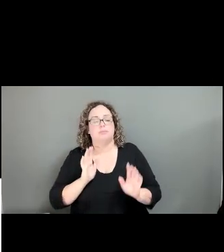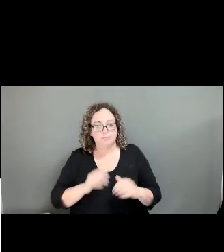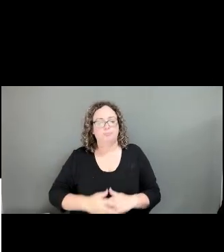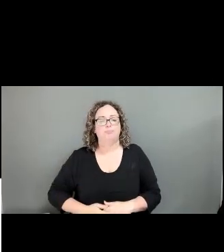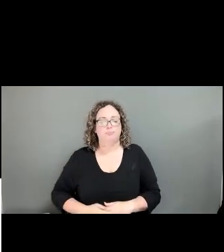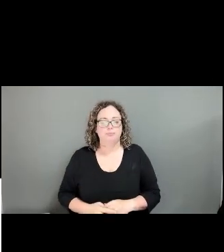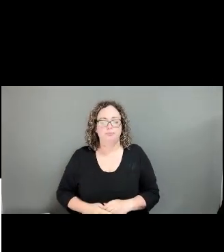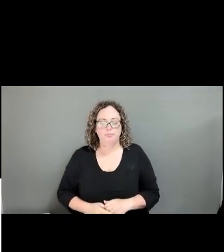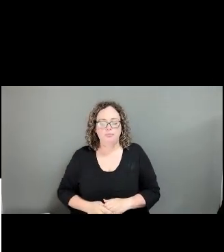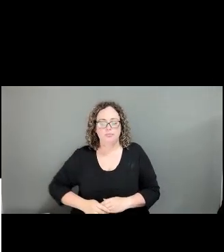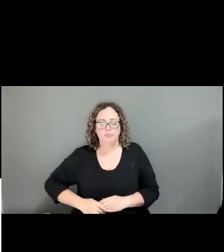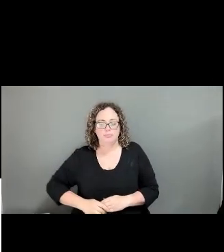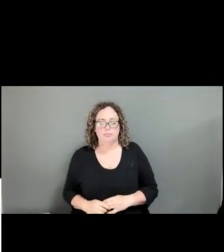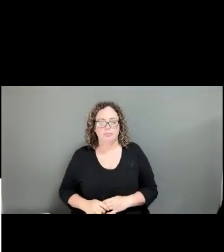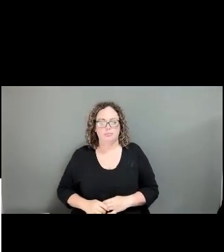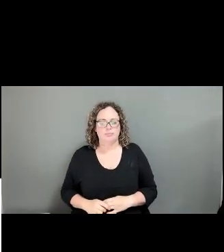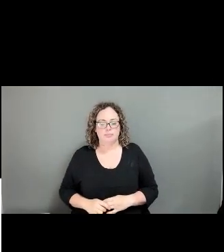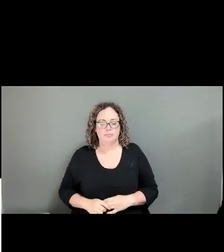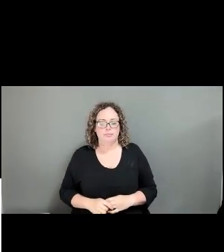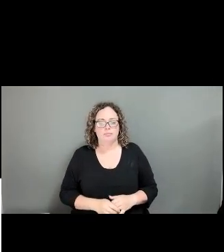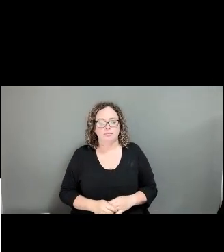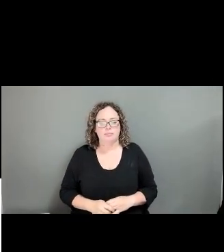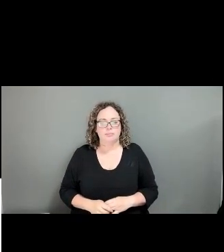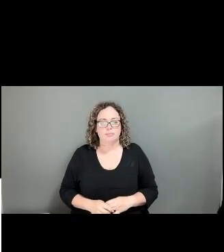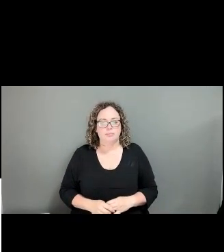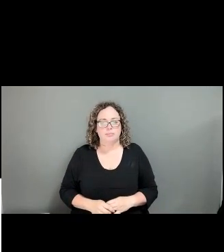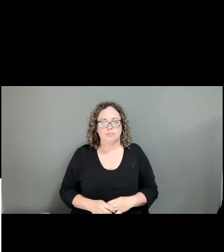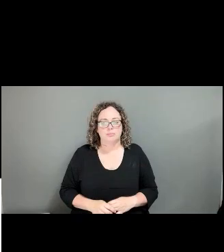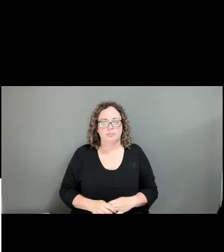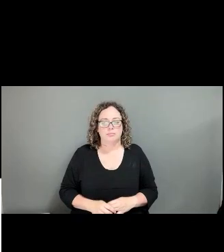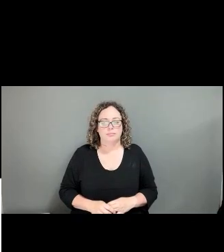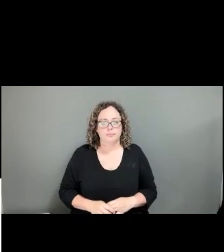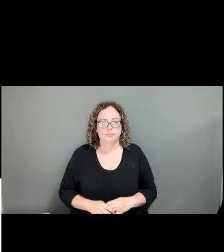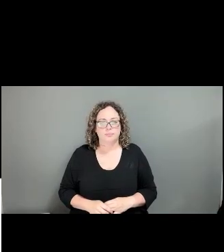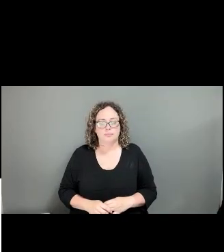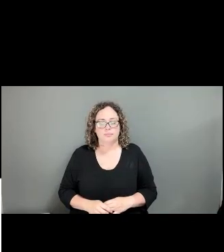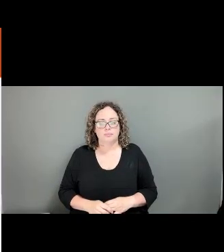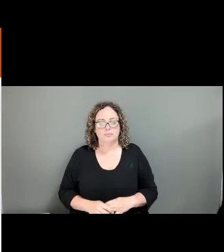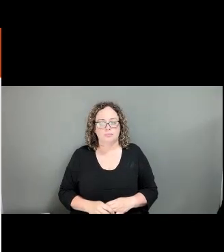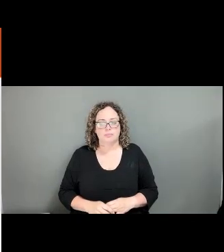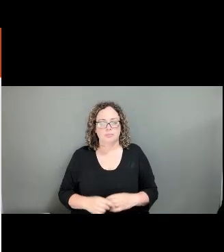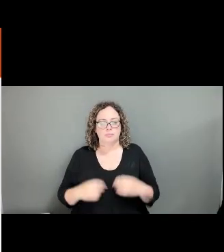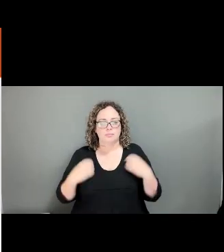if I can bring up the first presentation.